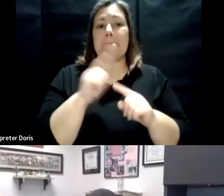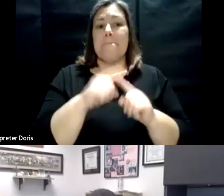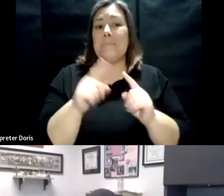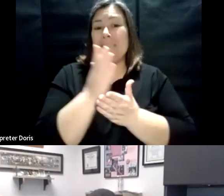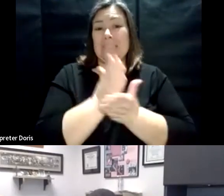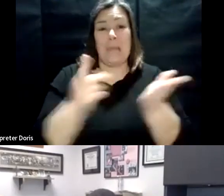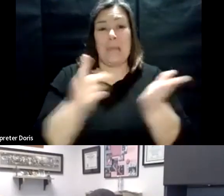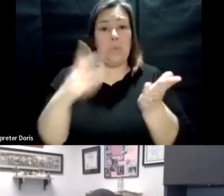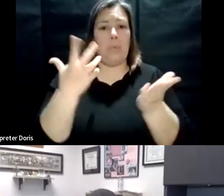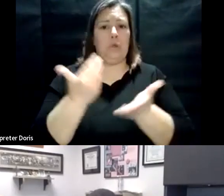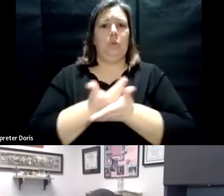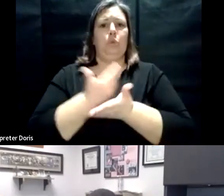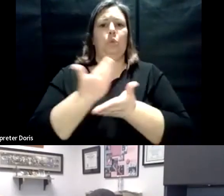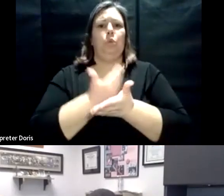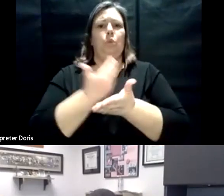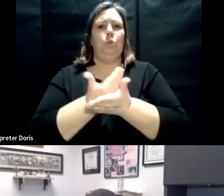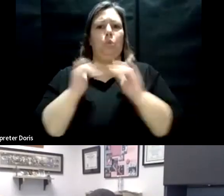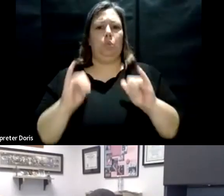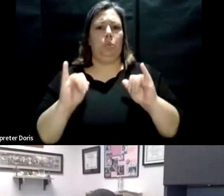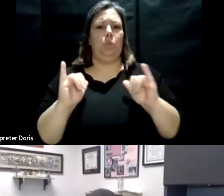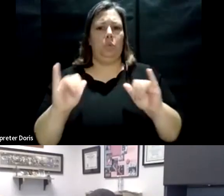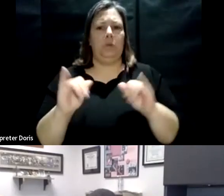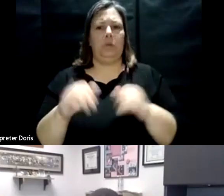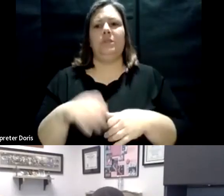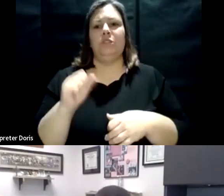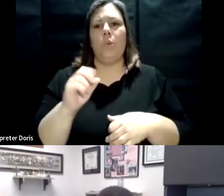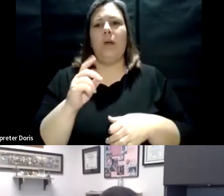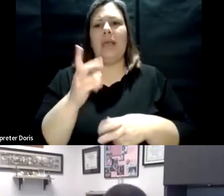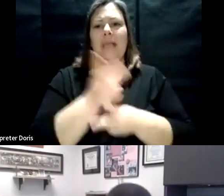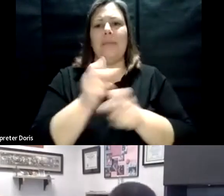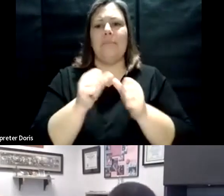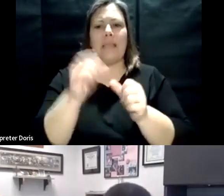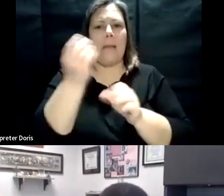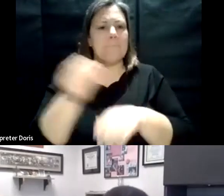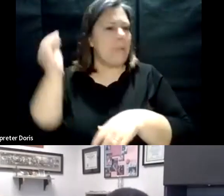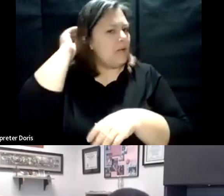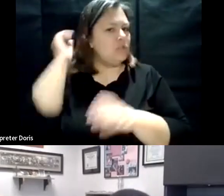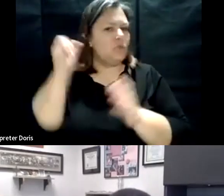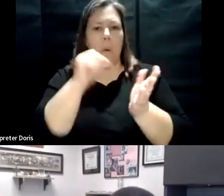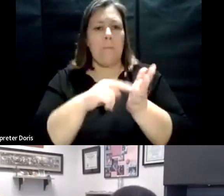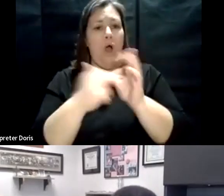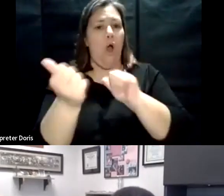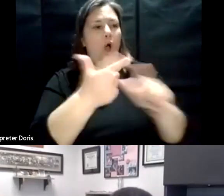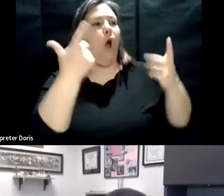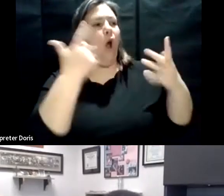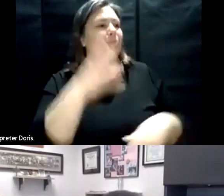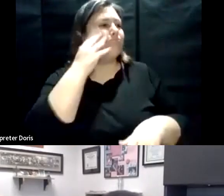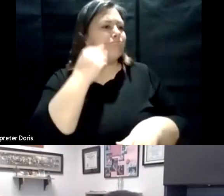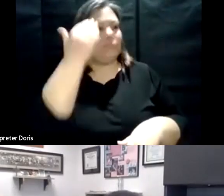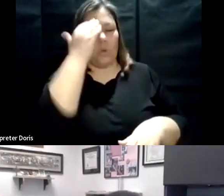But honestly, some people are probably going to be pretty new and pretty fresh on this. So, just keep that in mind that it's not like everybody else is doing it, or anything like that.